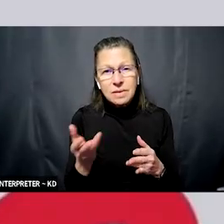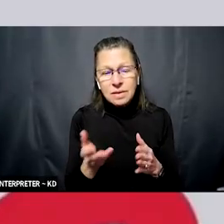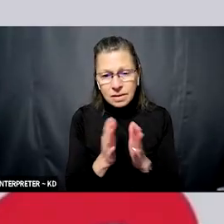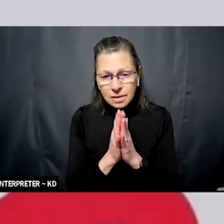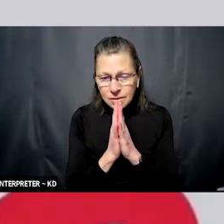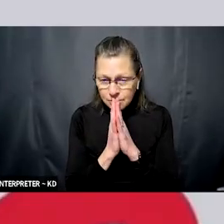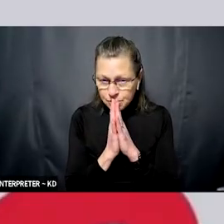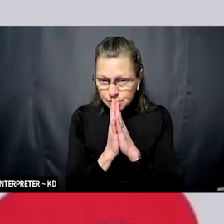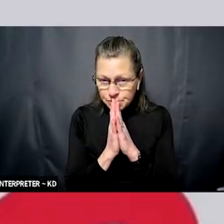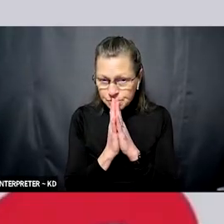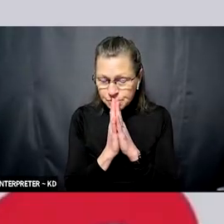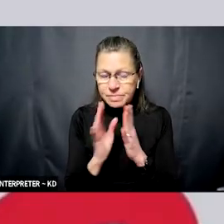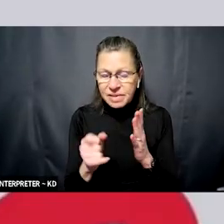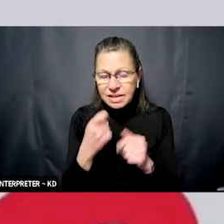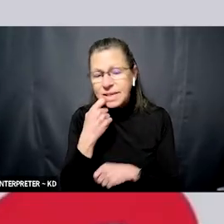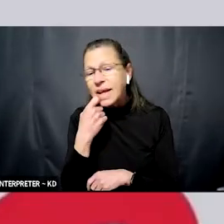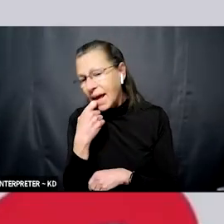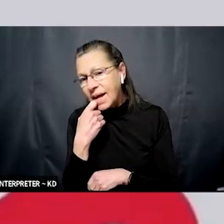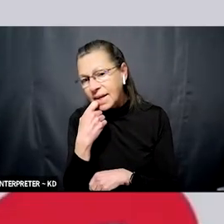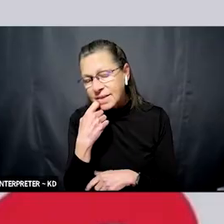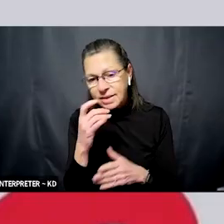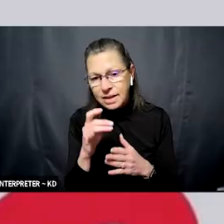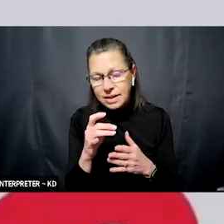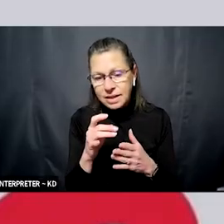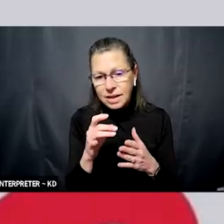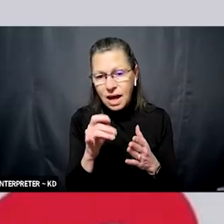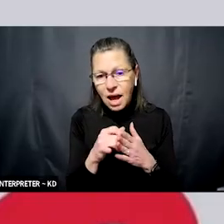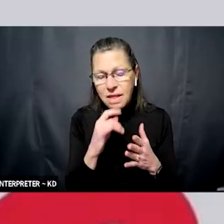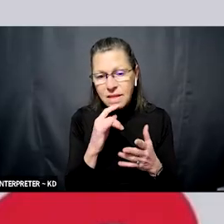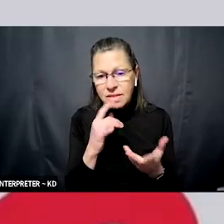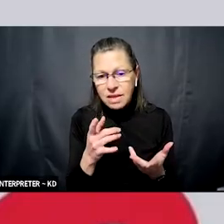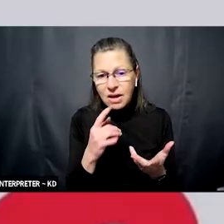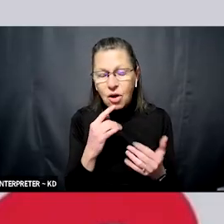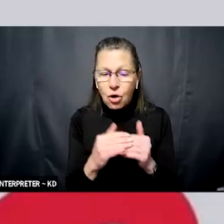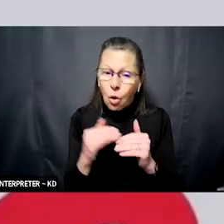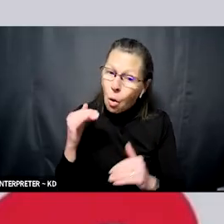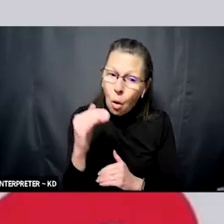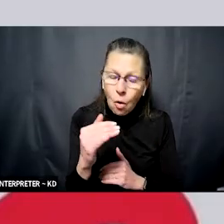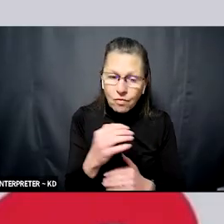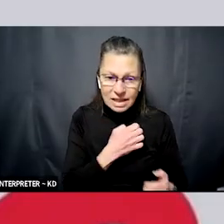who is an addict, and that is that they are overly emotional, that they are childish,